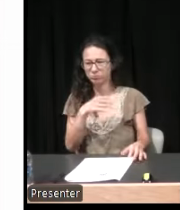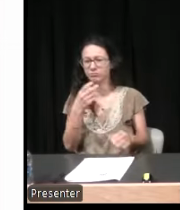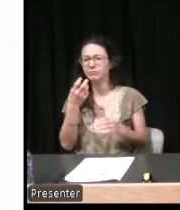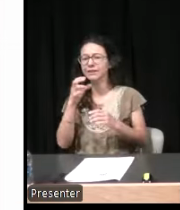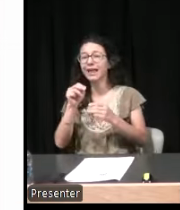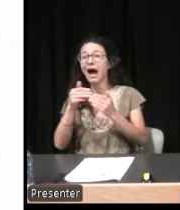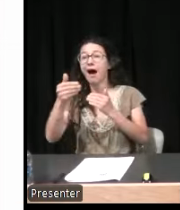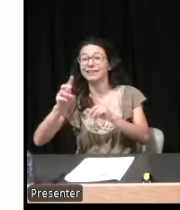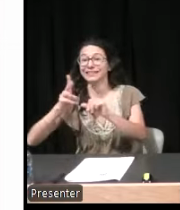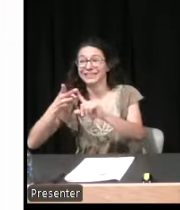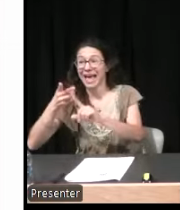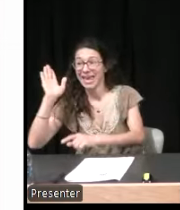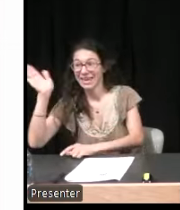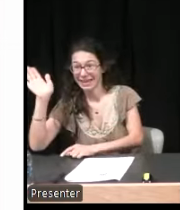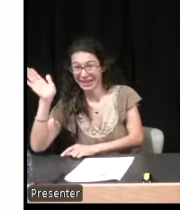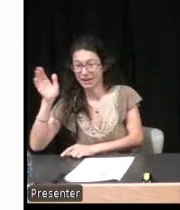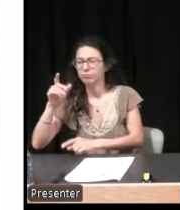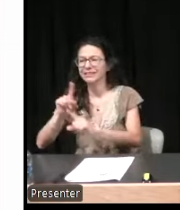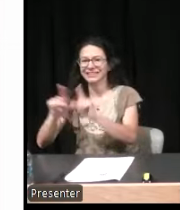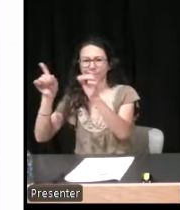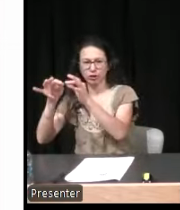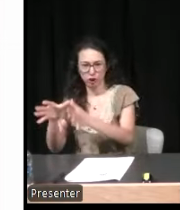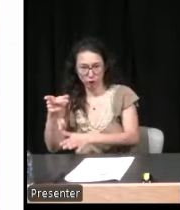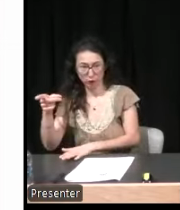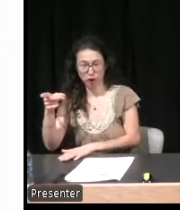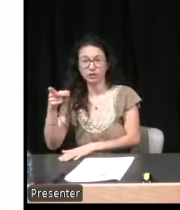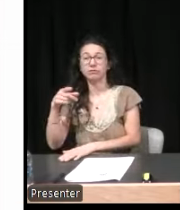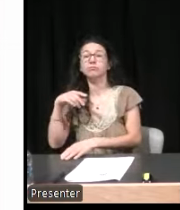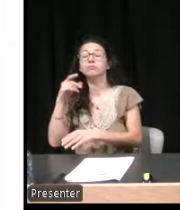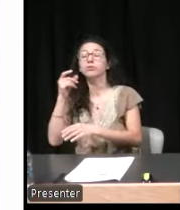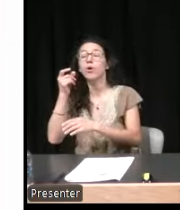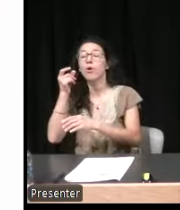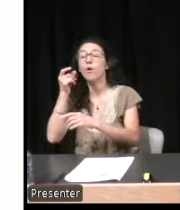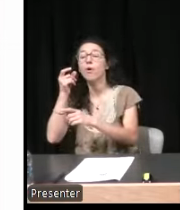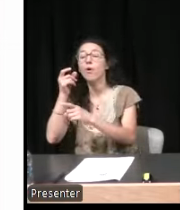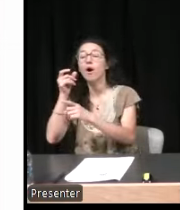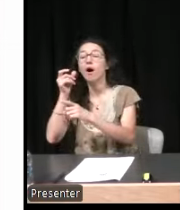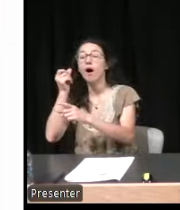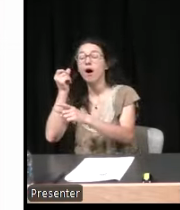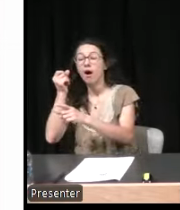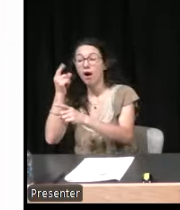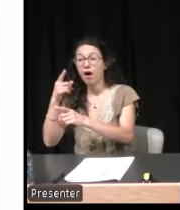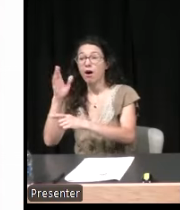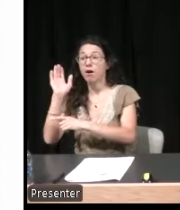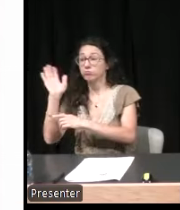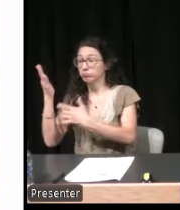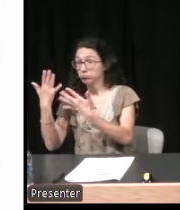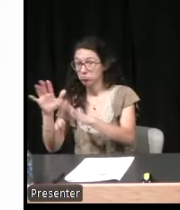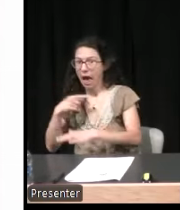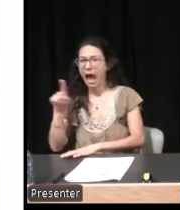situation because the things that I had expected to be interpreted in